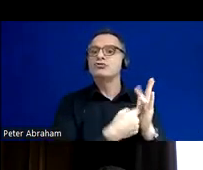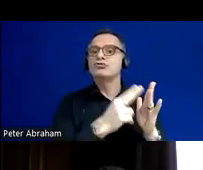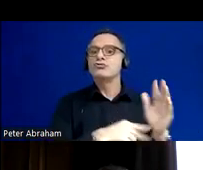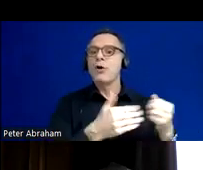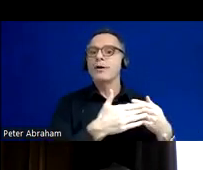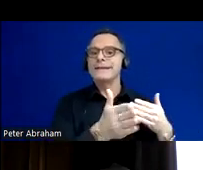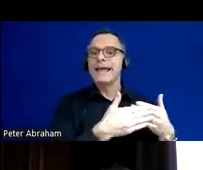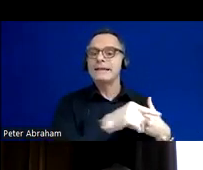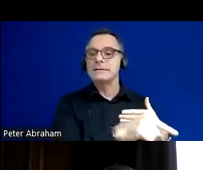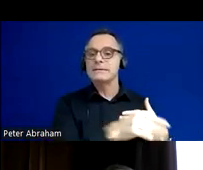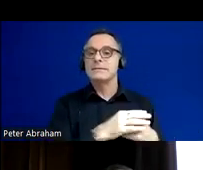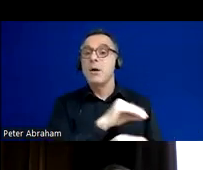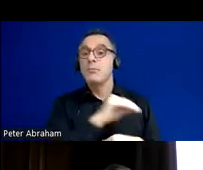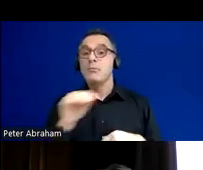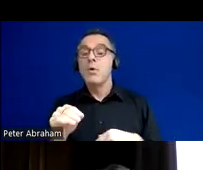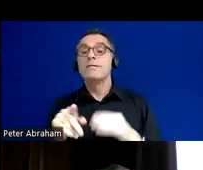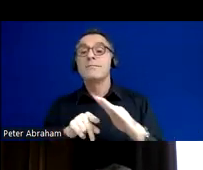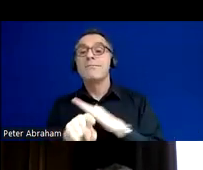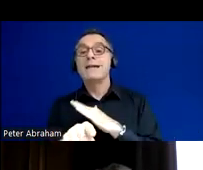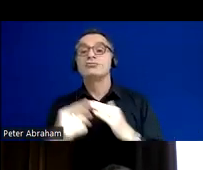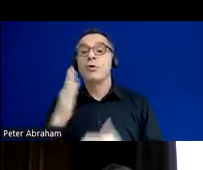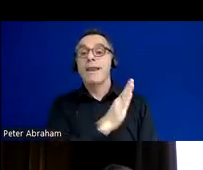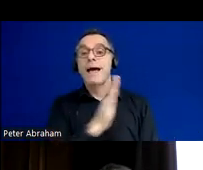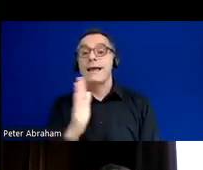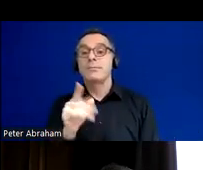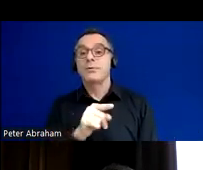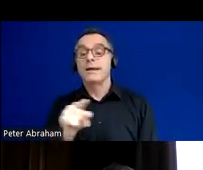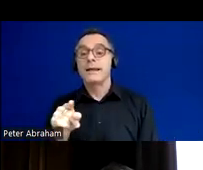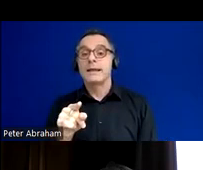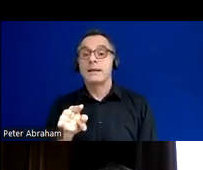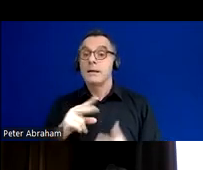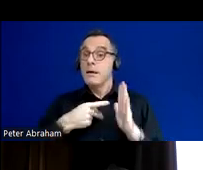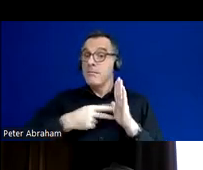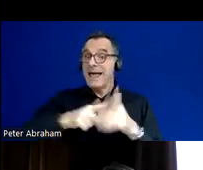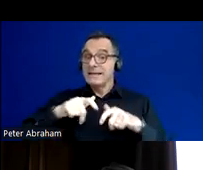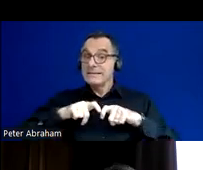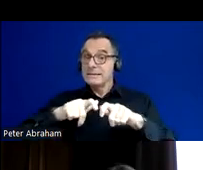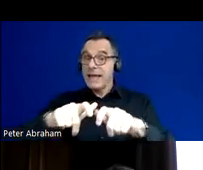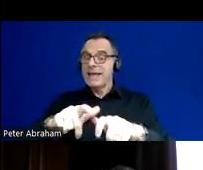in the Mitchell Library where it was planned to stay for a while at one point but, again,